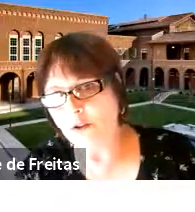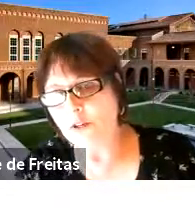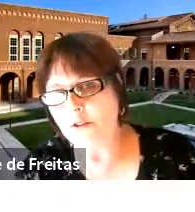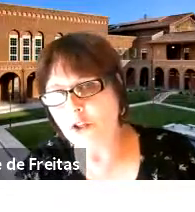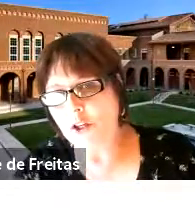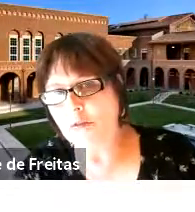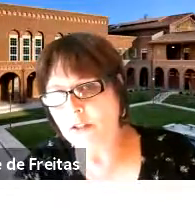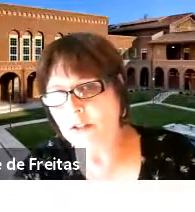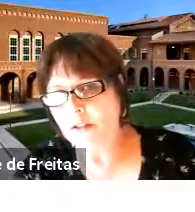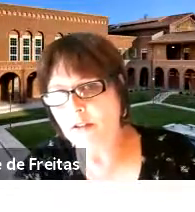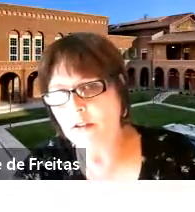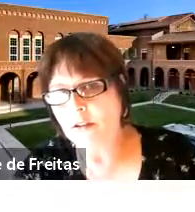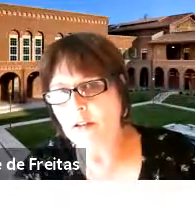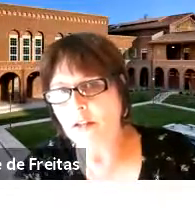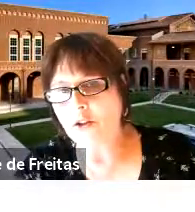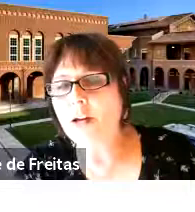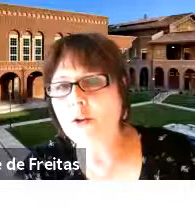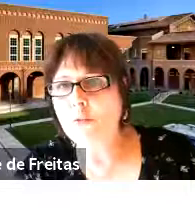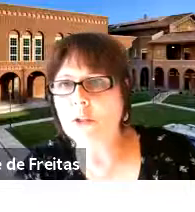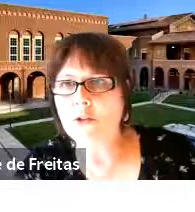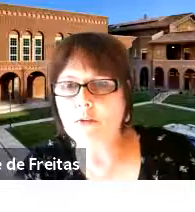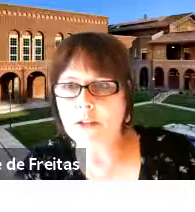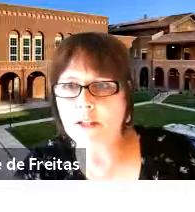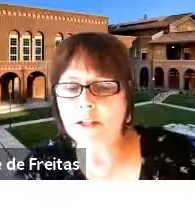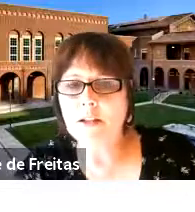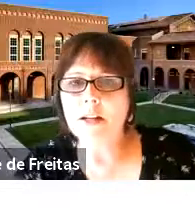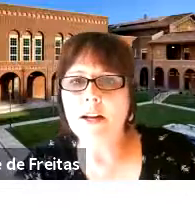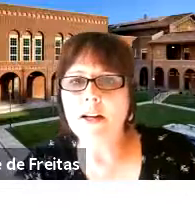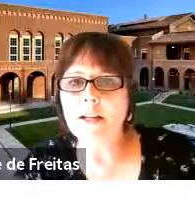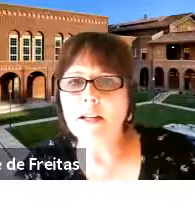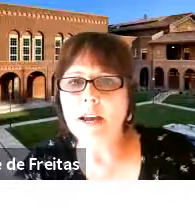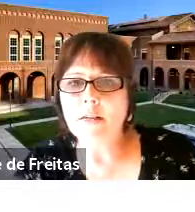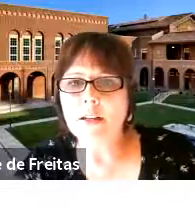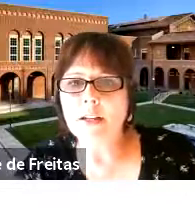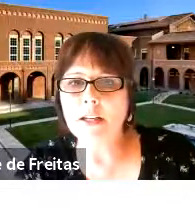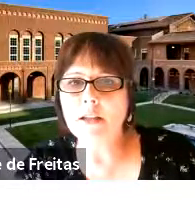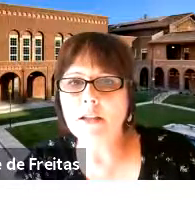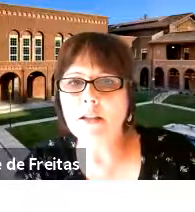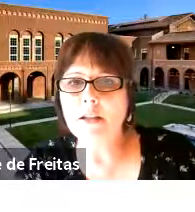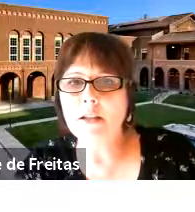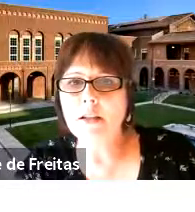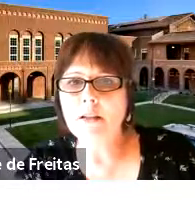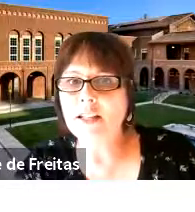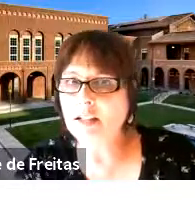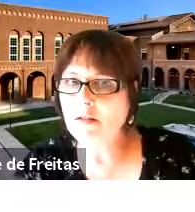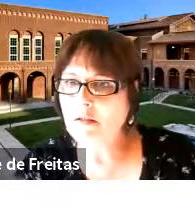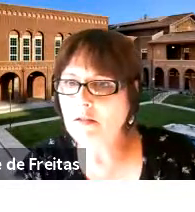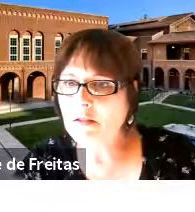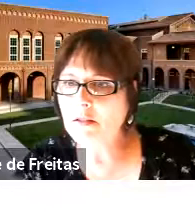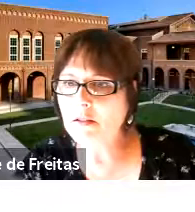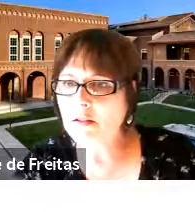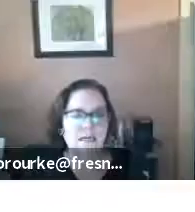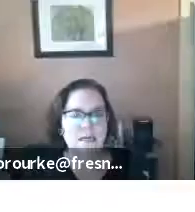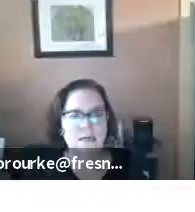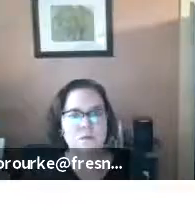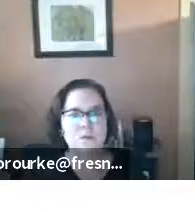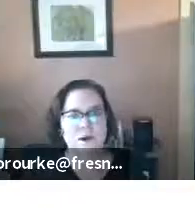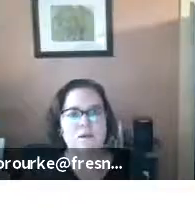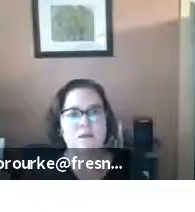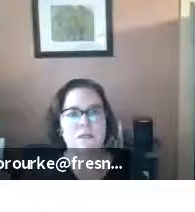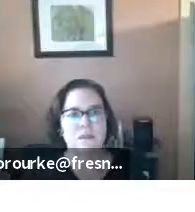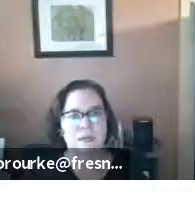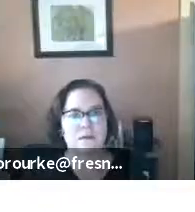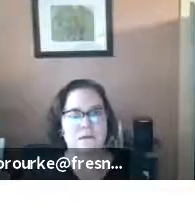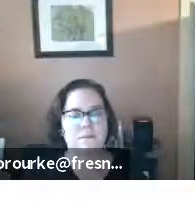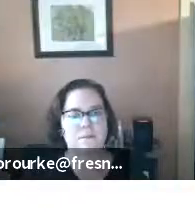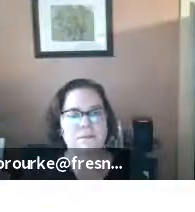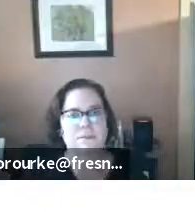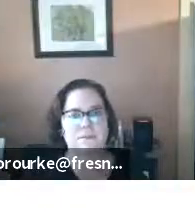certificate of achievement is a transcripted certificate. And it needs to have at least 1616 that's required to go to the state that